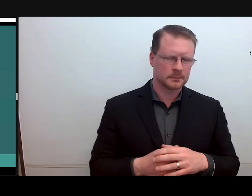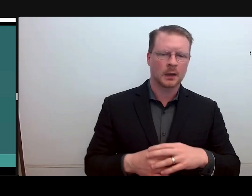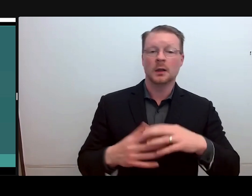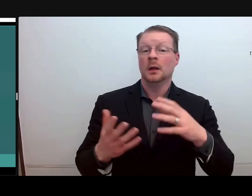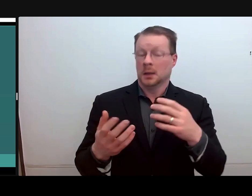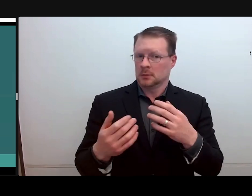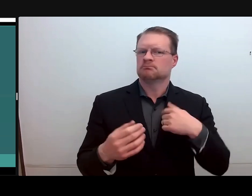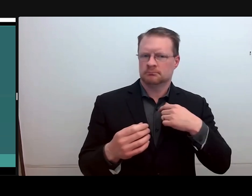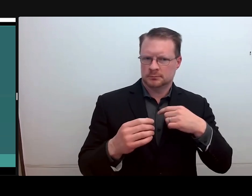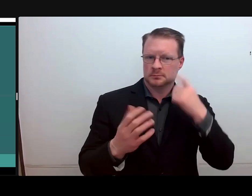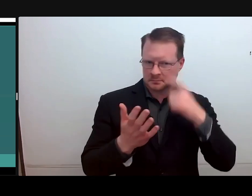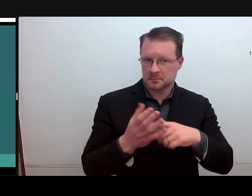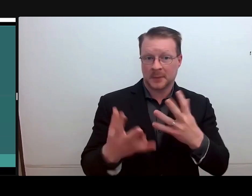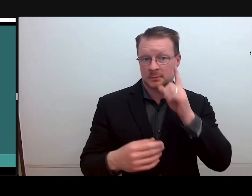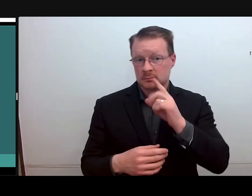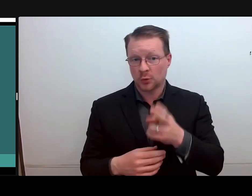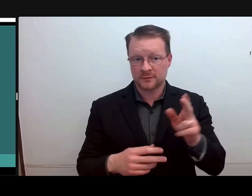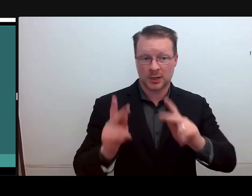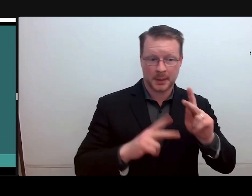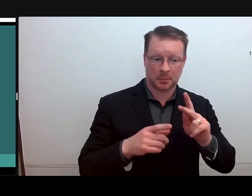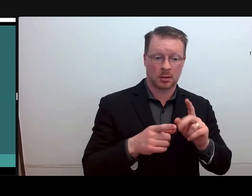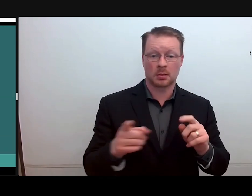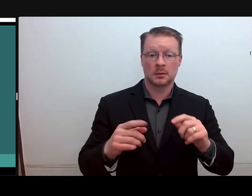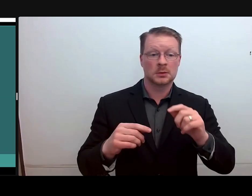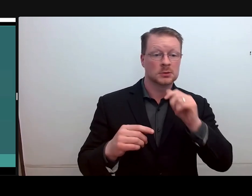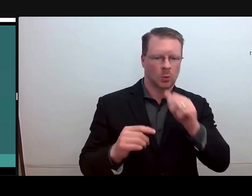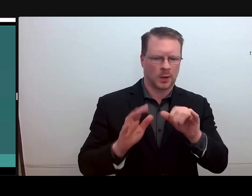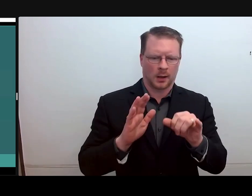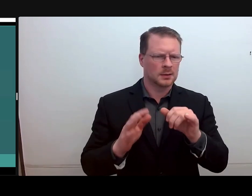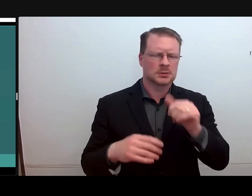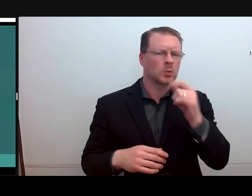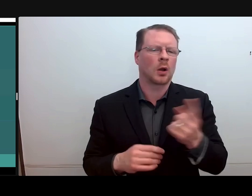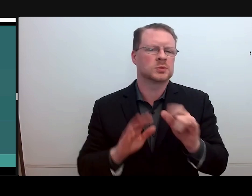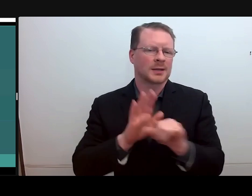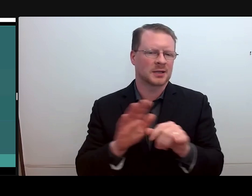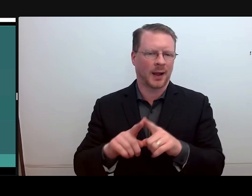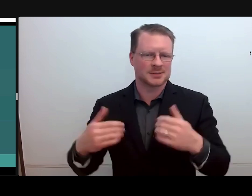identify as having a disability. Deaf and hard-of-hearing people don't always